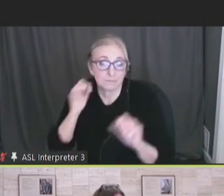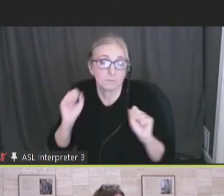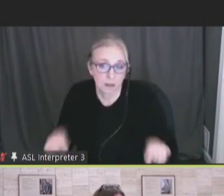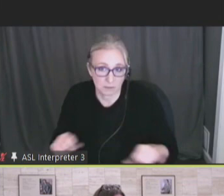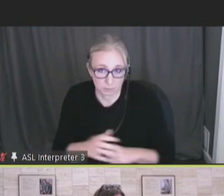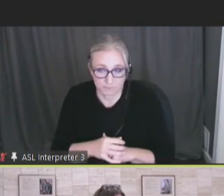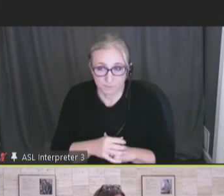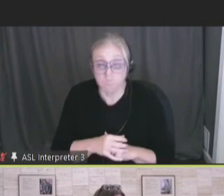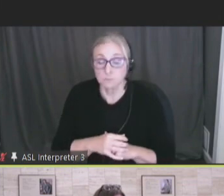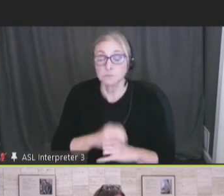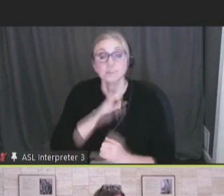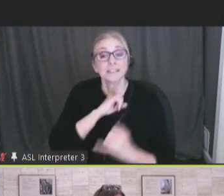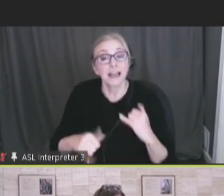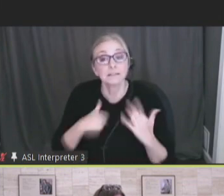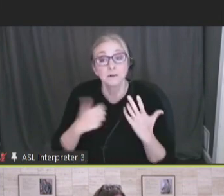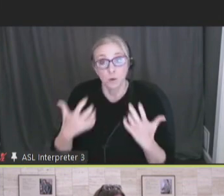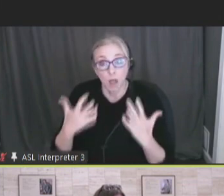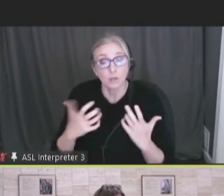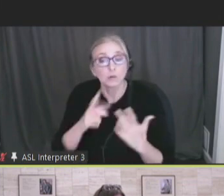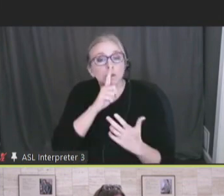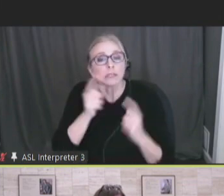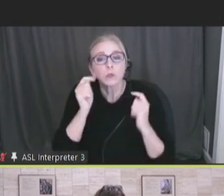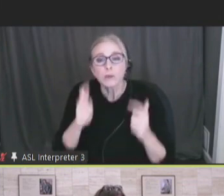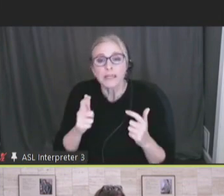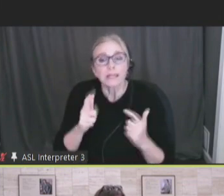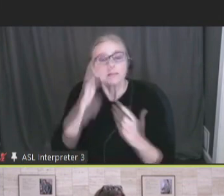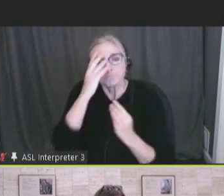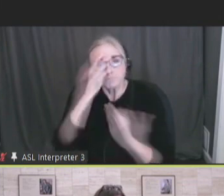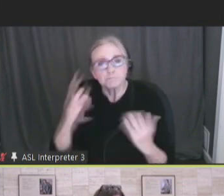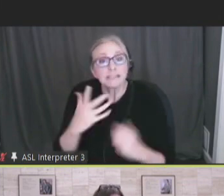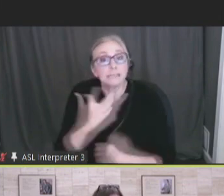And lastly, I'd just like to quickly give a highlight to our Immunization Partnership